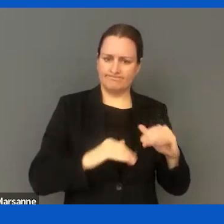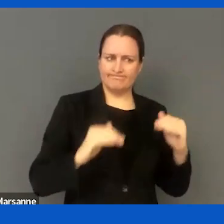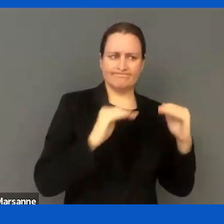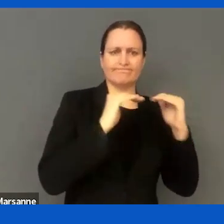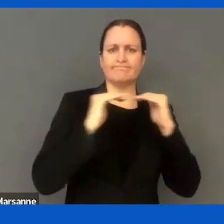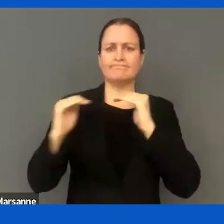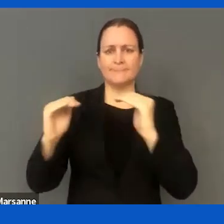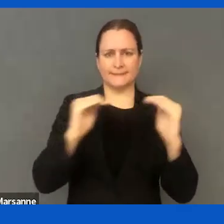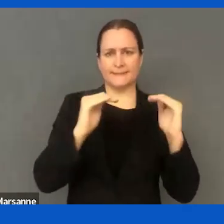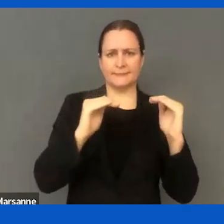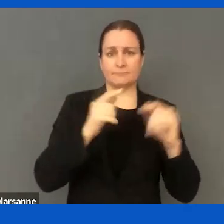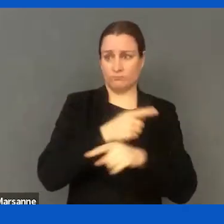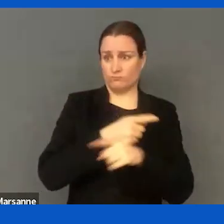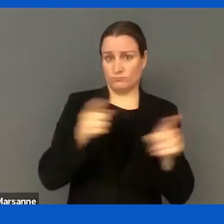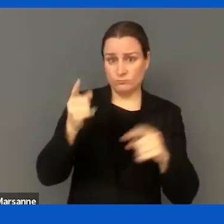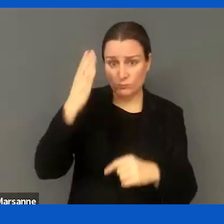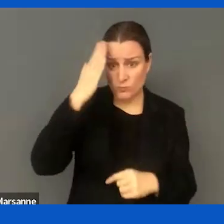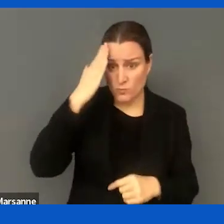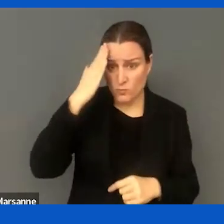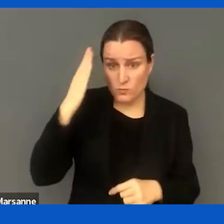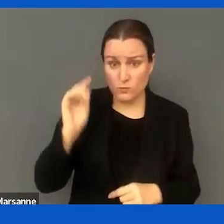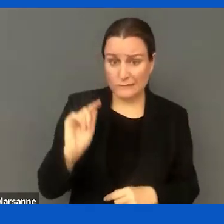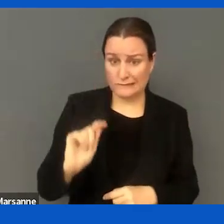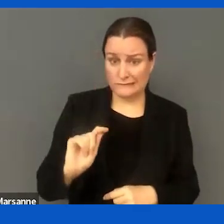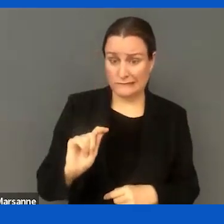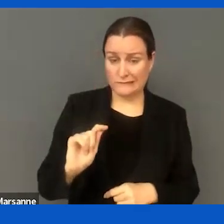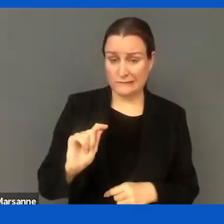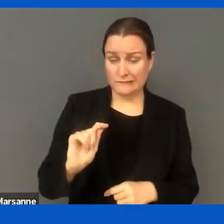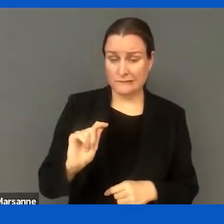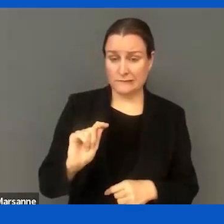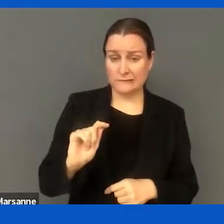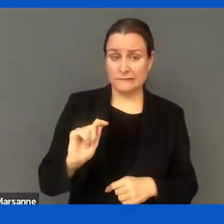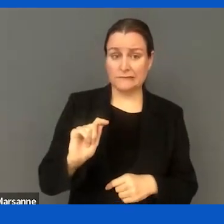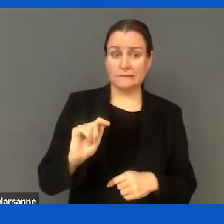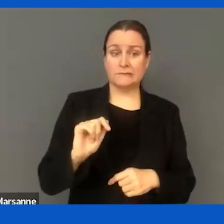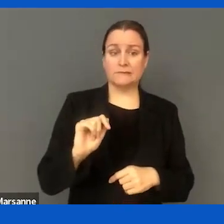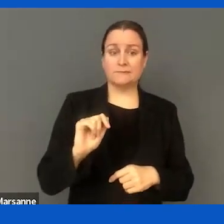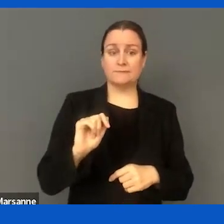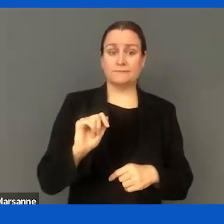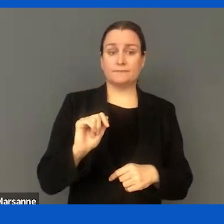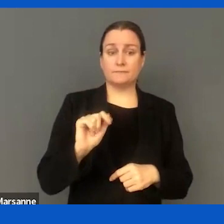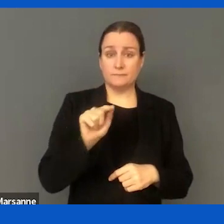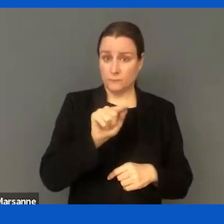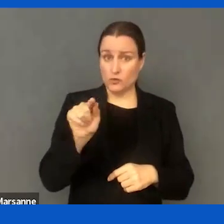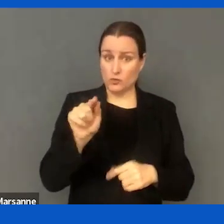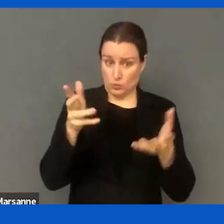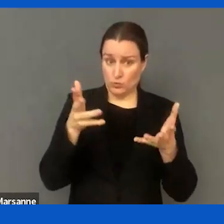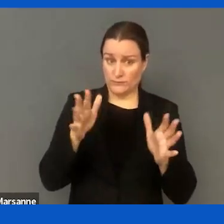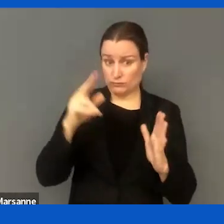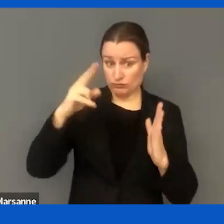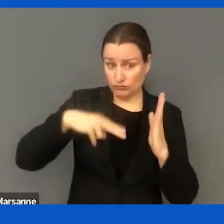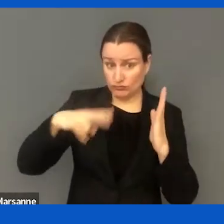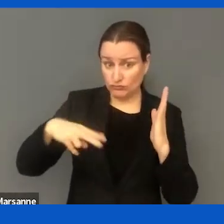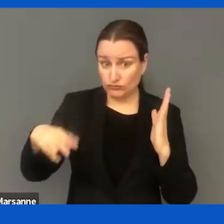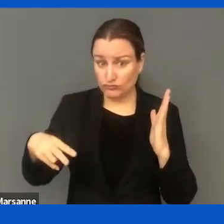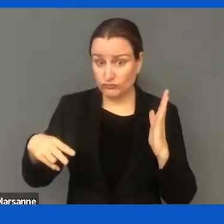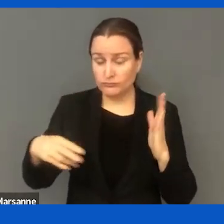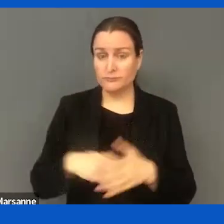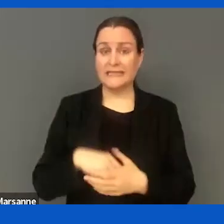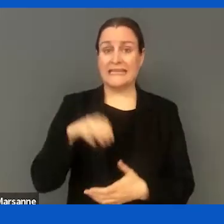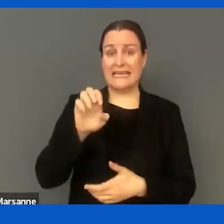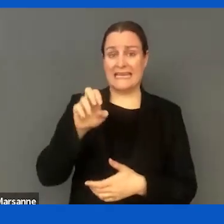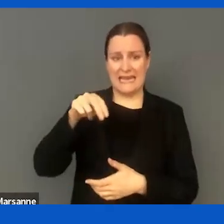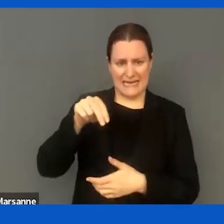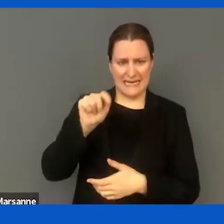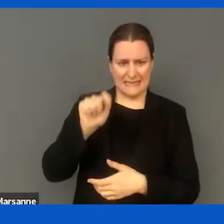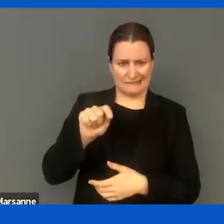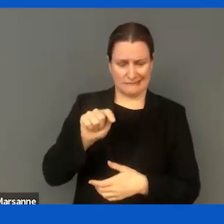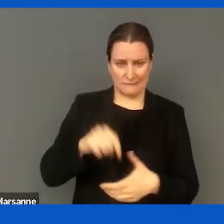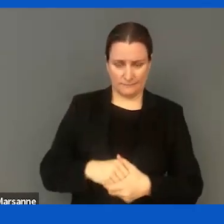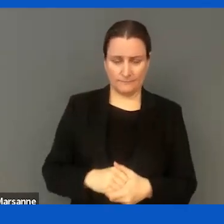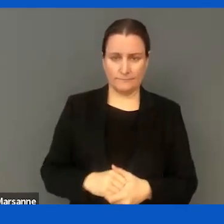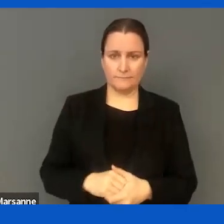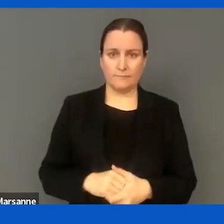knows and have I think read one time. The most important thing that is when we